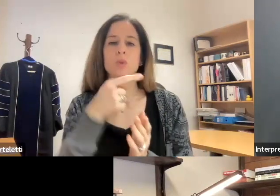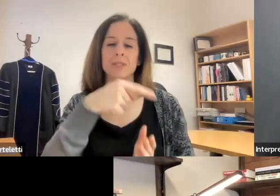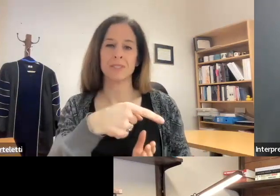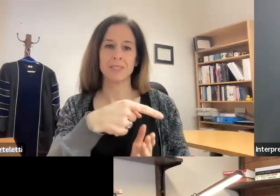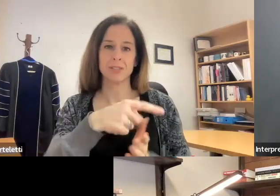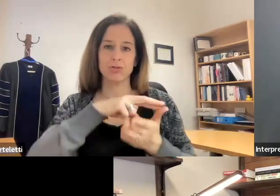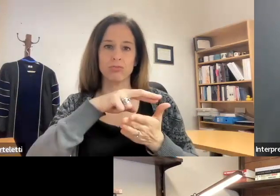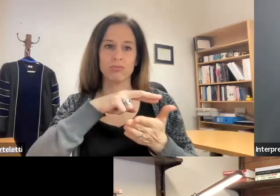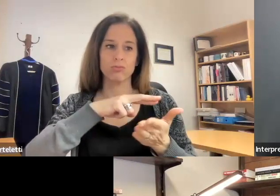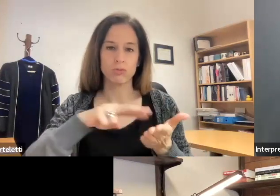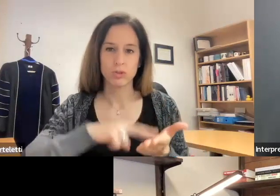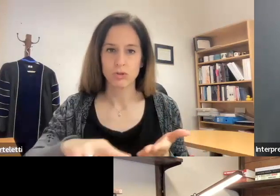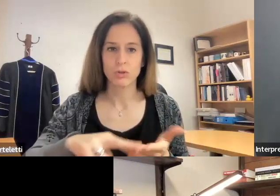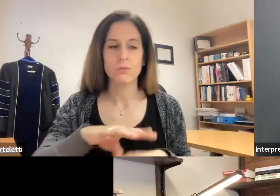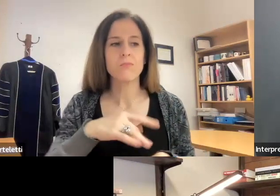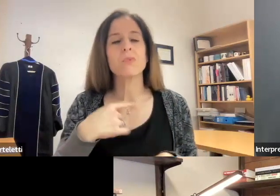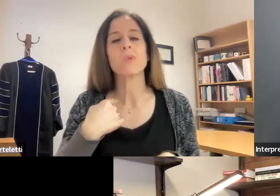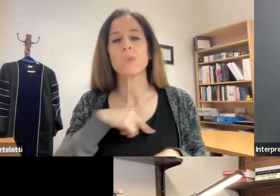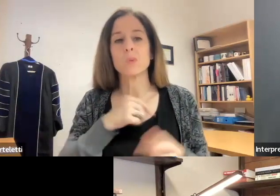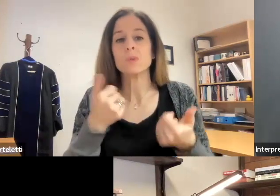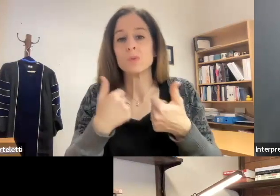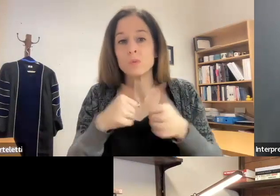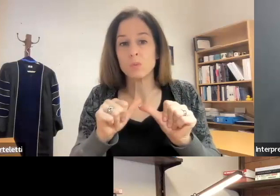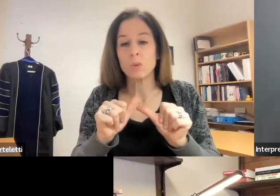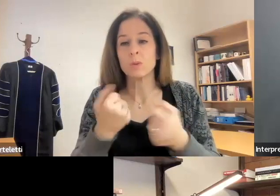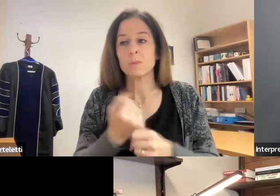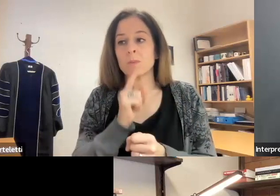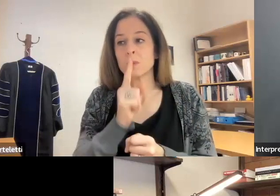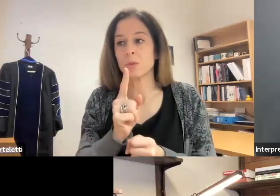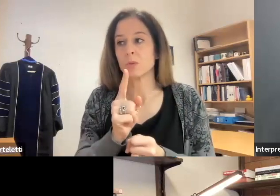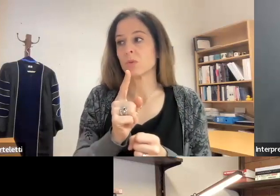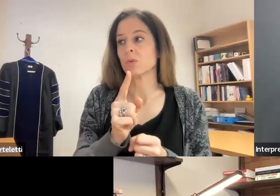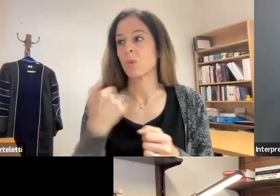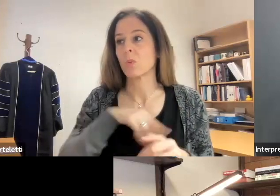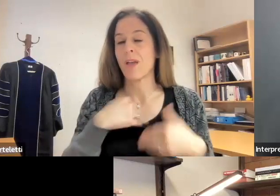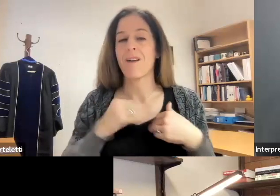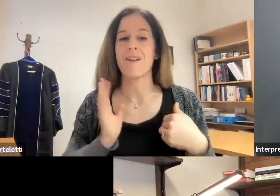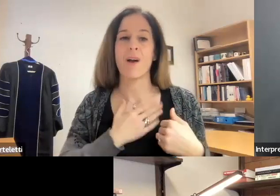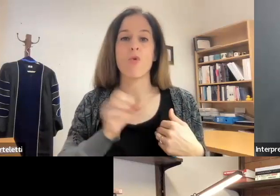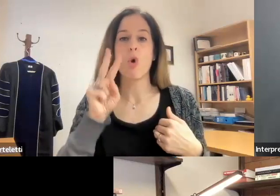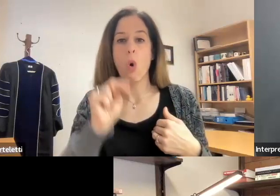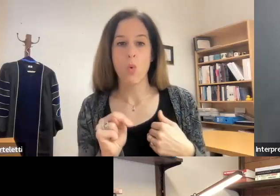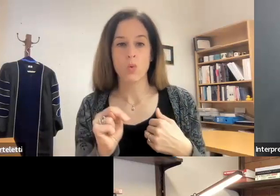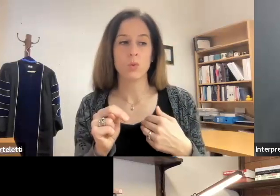results.